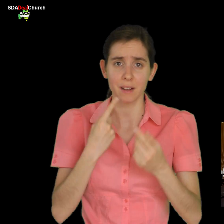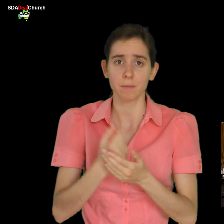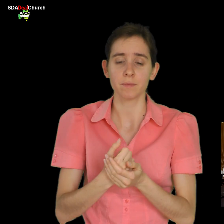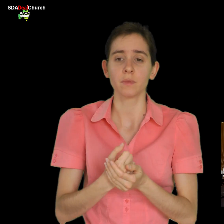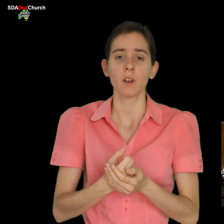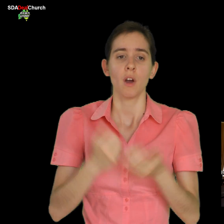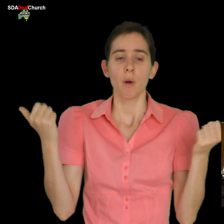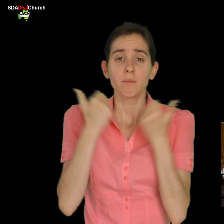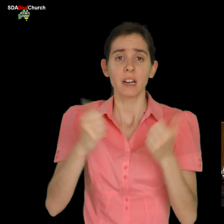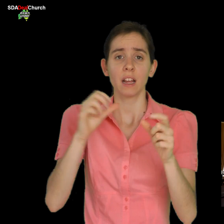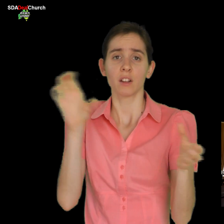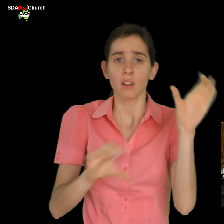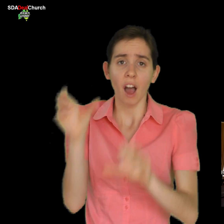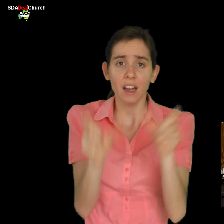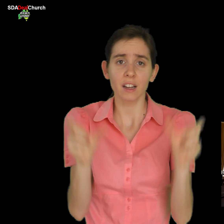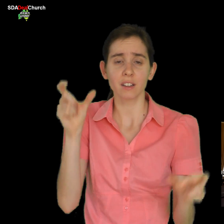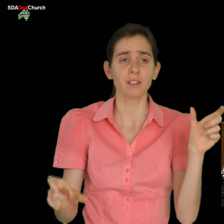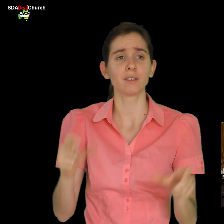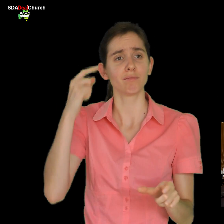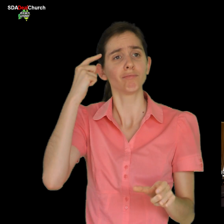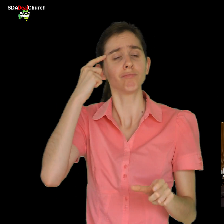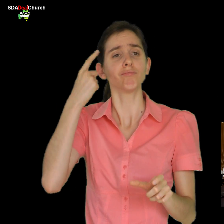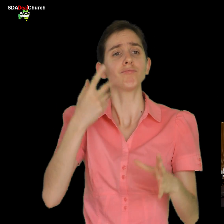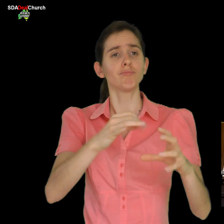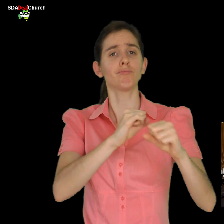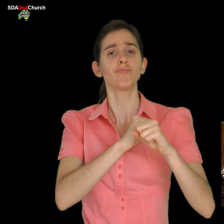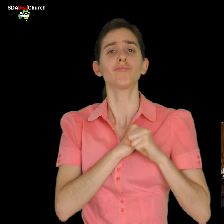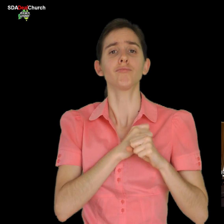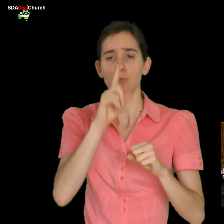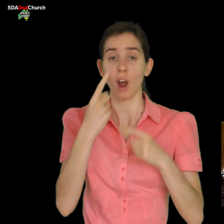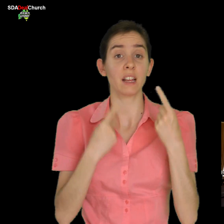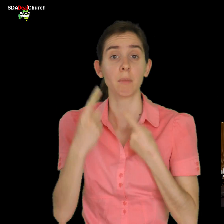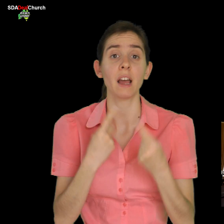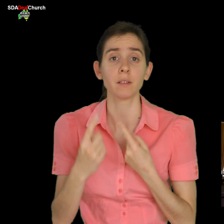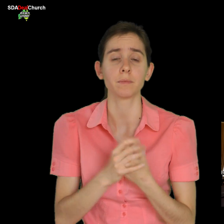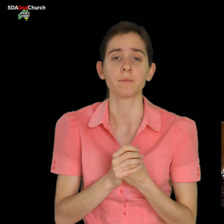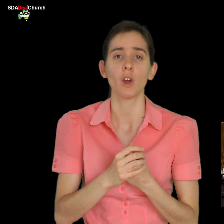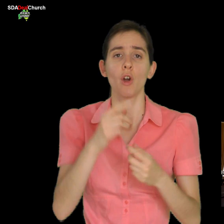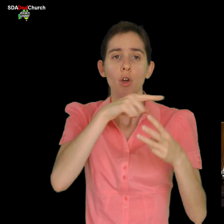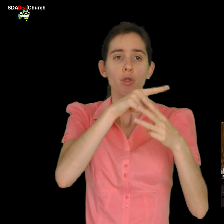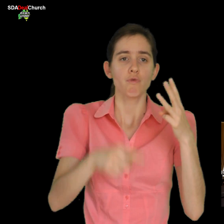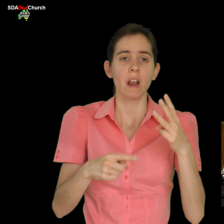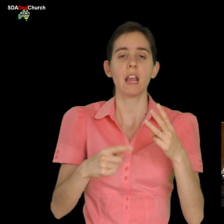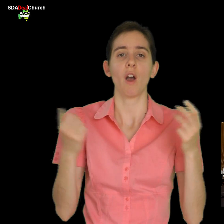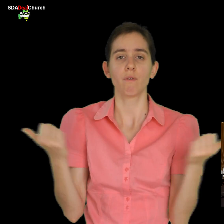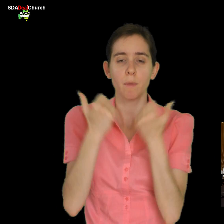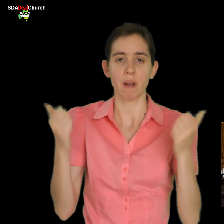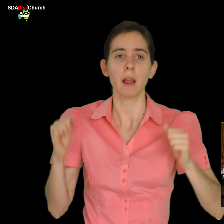number of scientists who are willing to take the bold step of saying so. Three of the many powerful reasons to reject